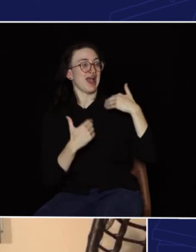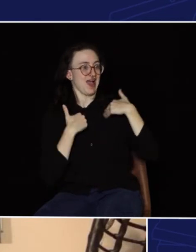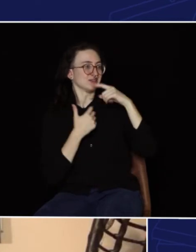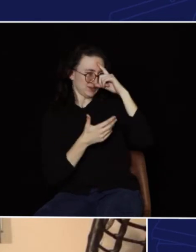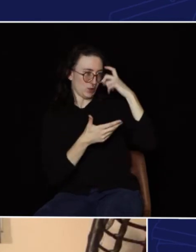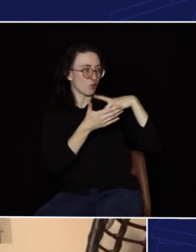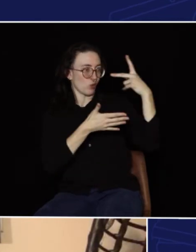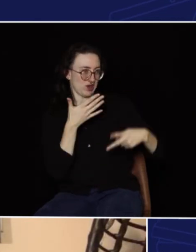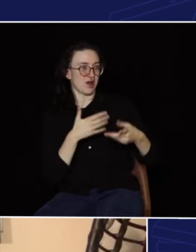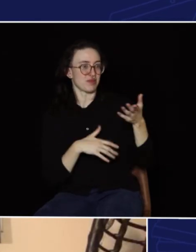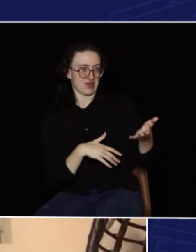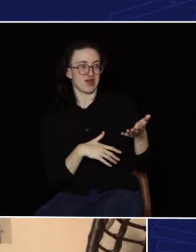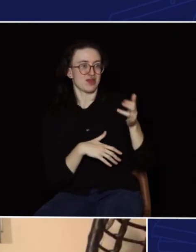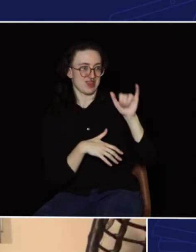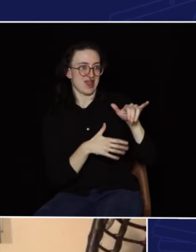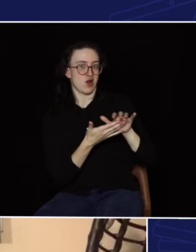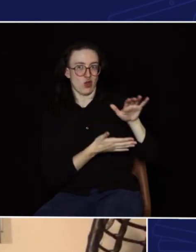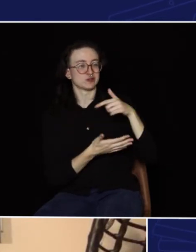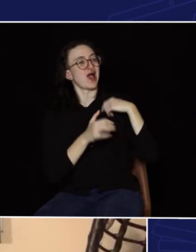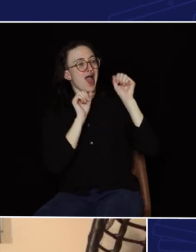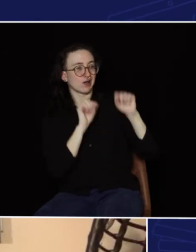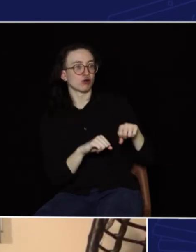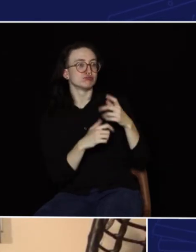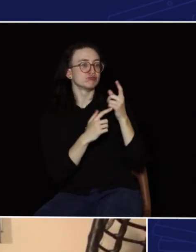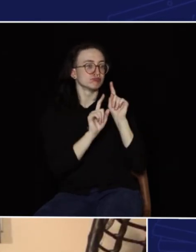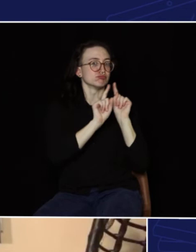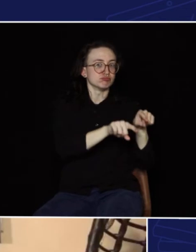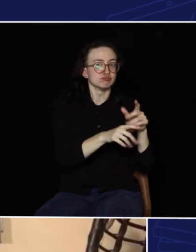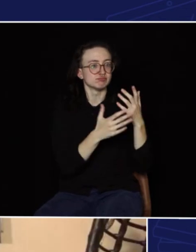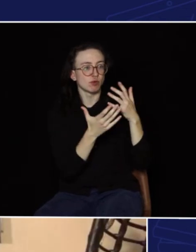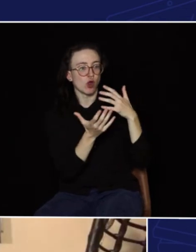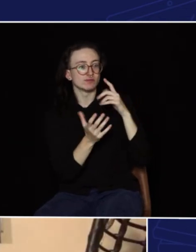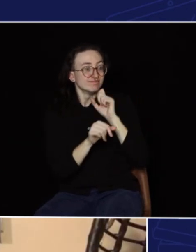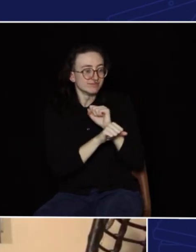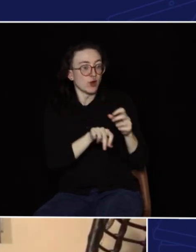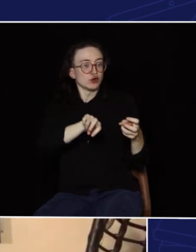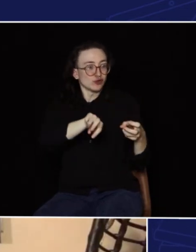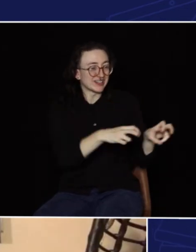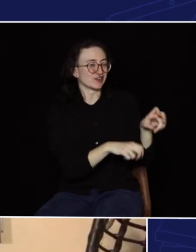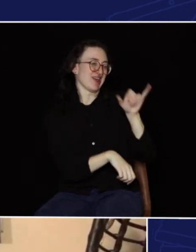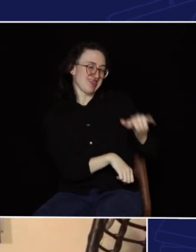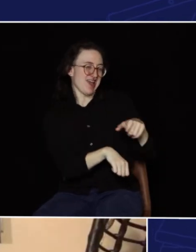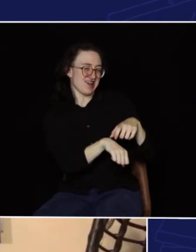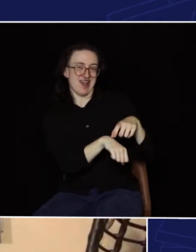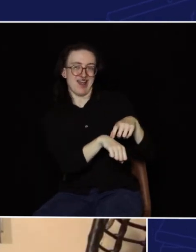where I can go to college, and literally have that transition period between high school and -- and freshman year.